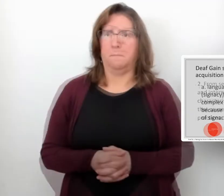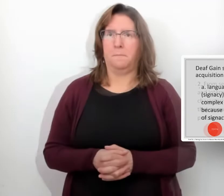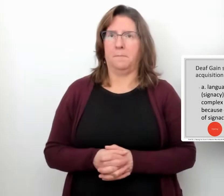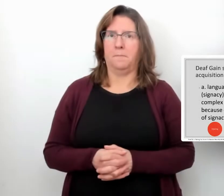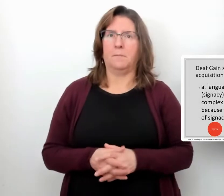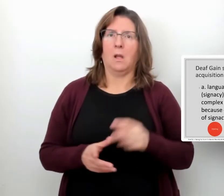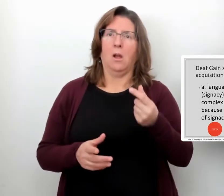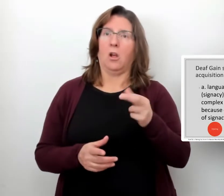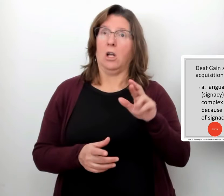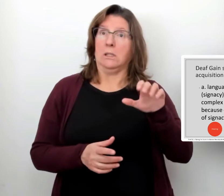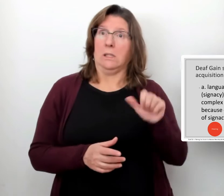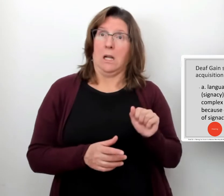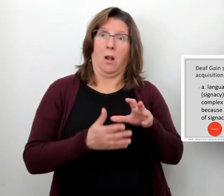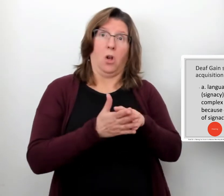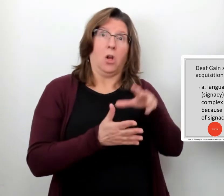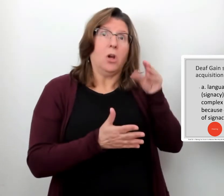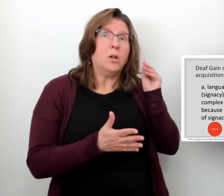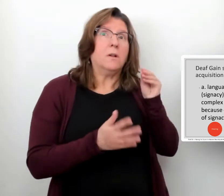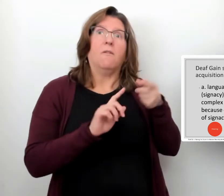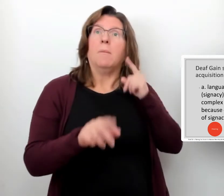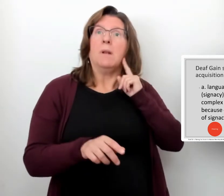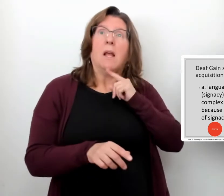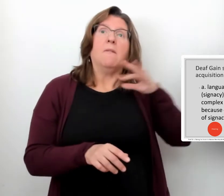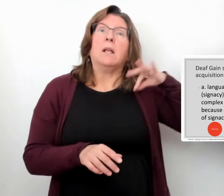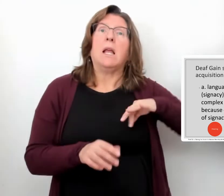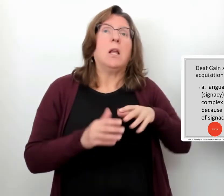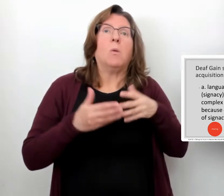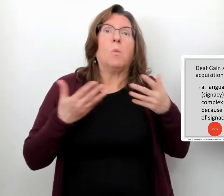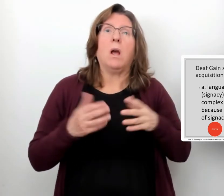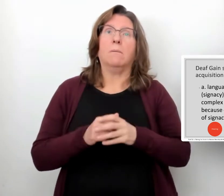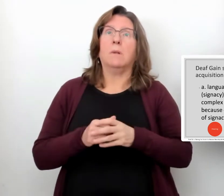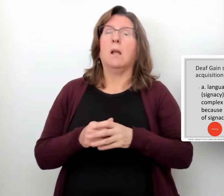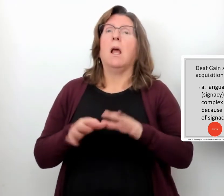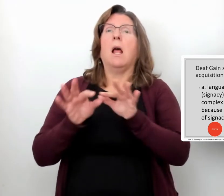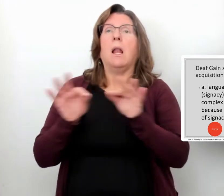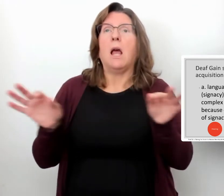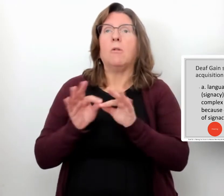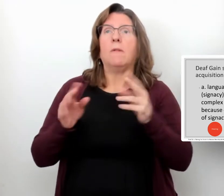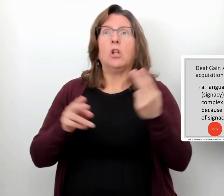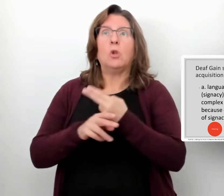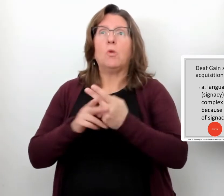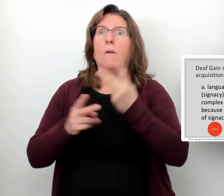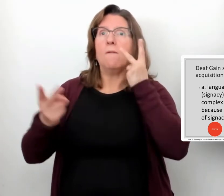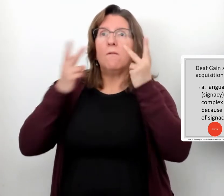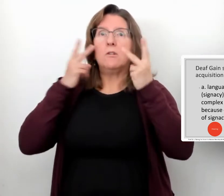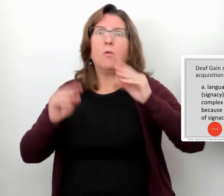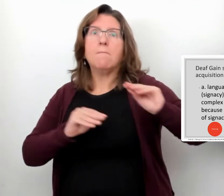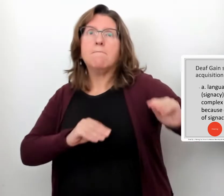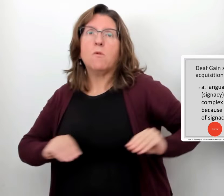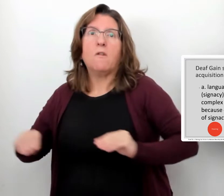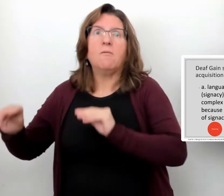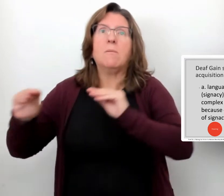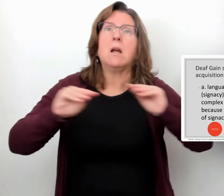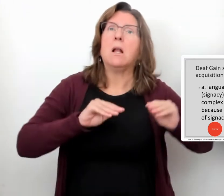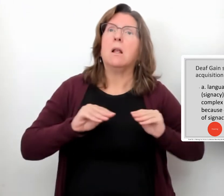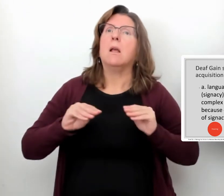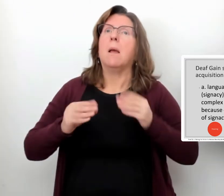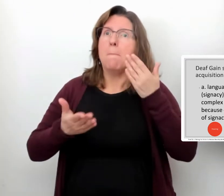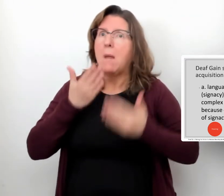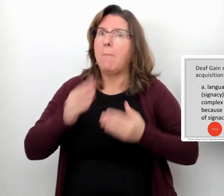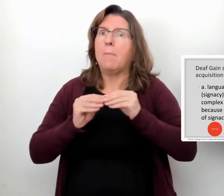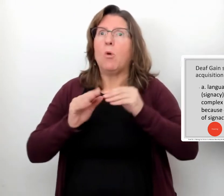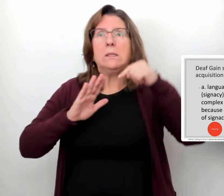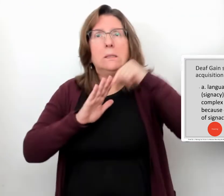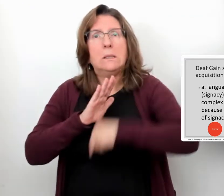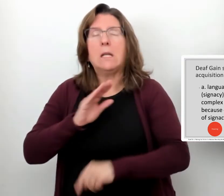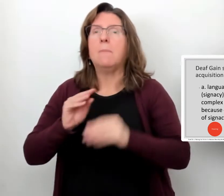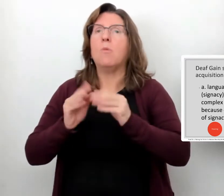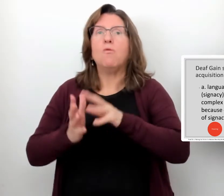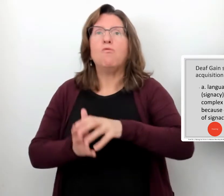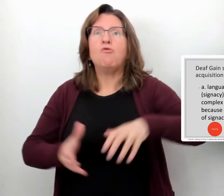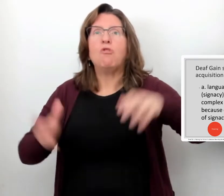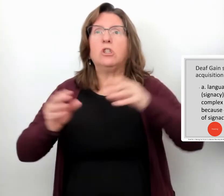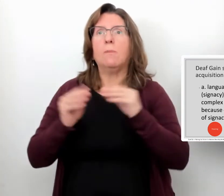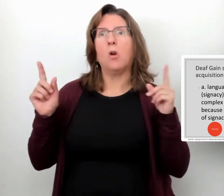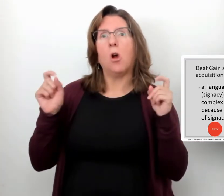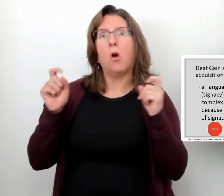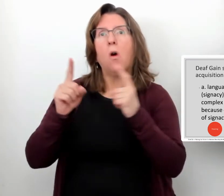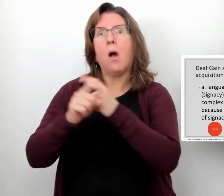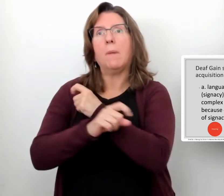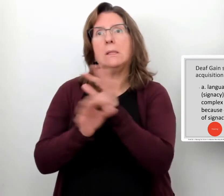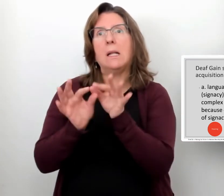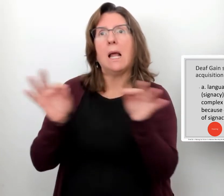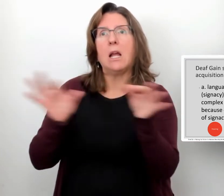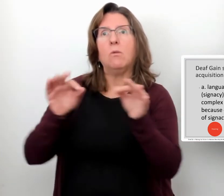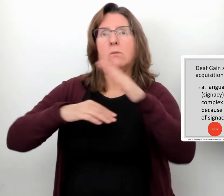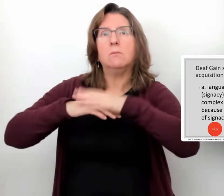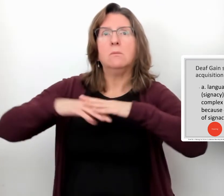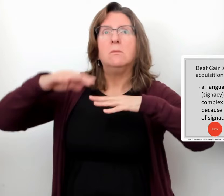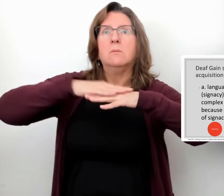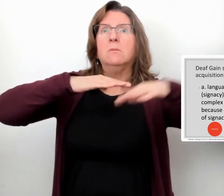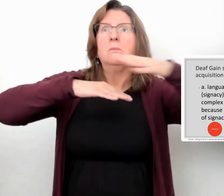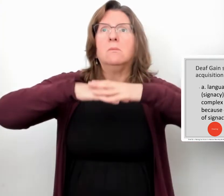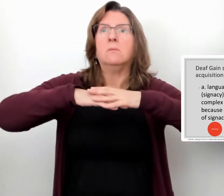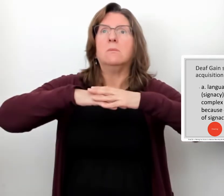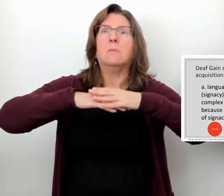Garcia learned that language learning that INCLUDES visual movements may develop richer and more complex languaging